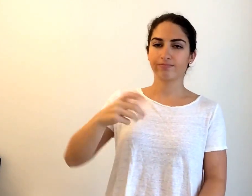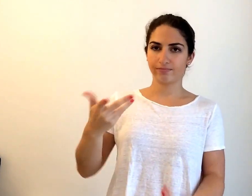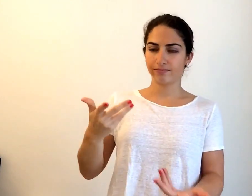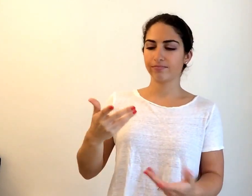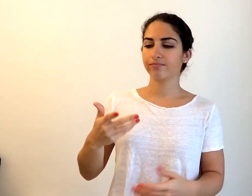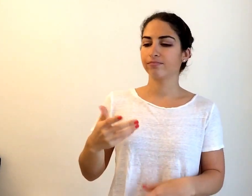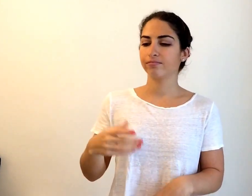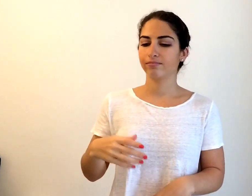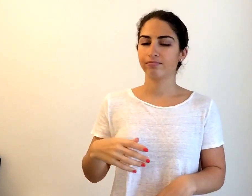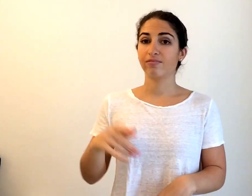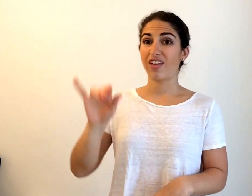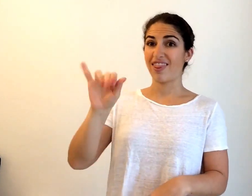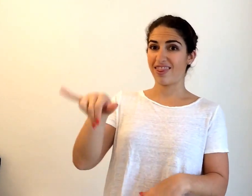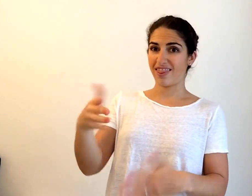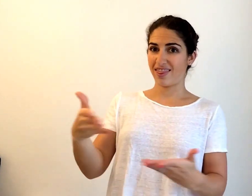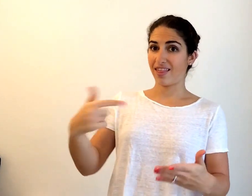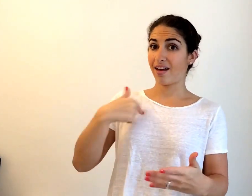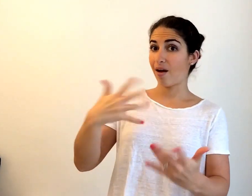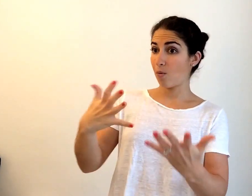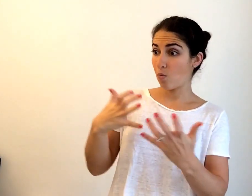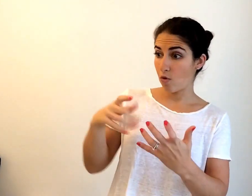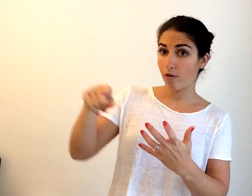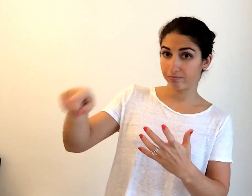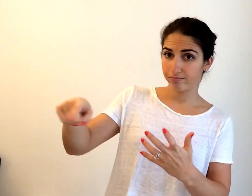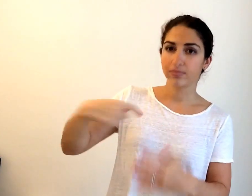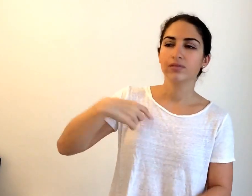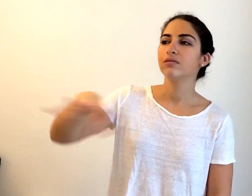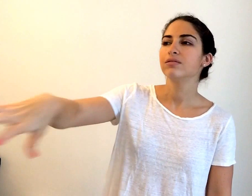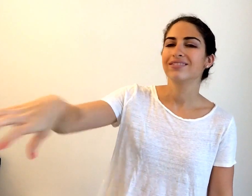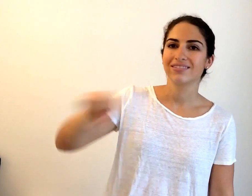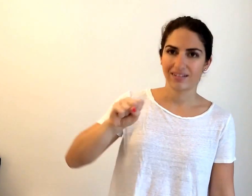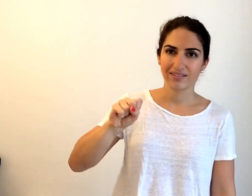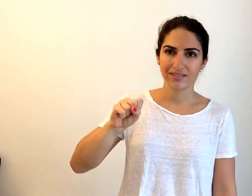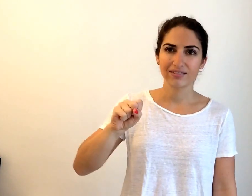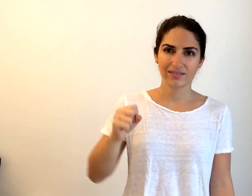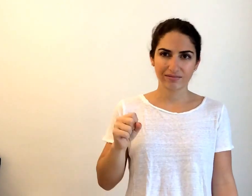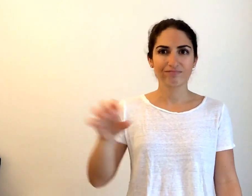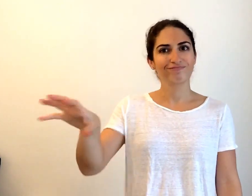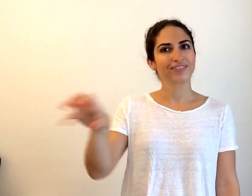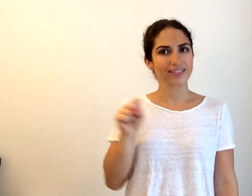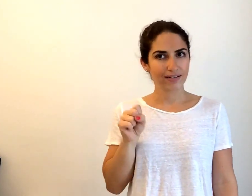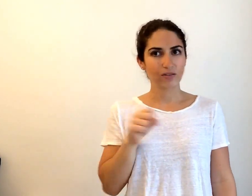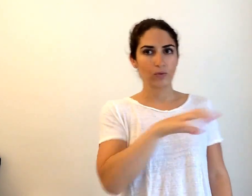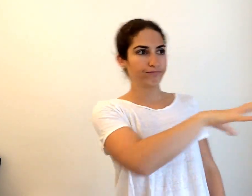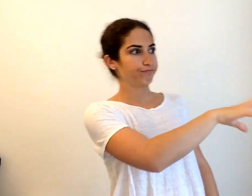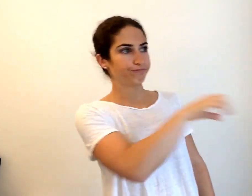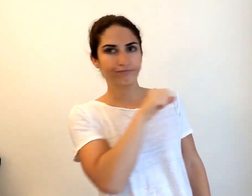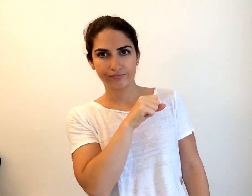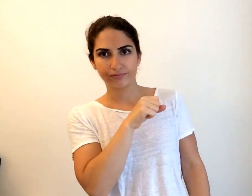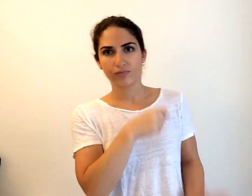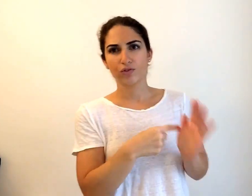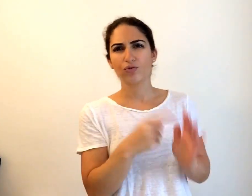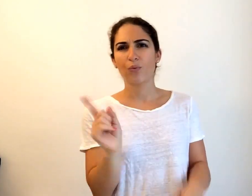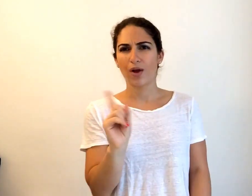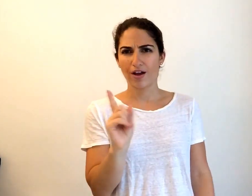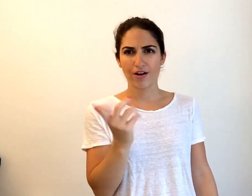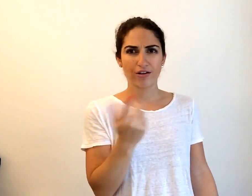it physically. So I want something and I take it. And that can be directional to